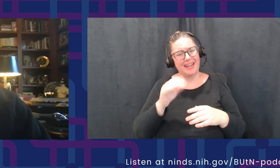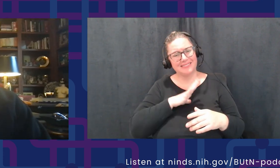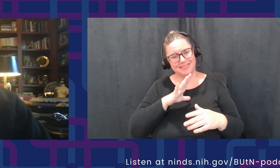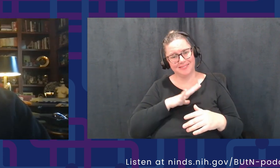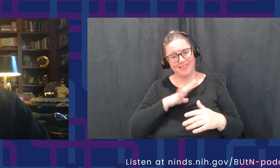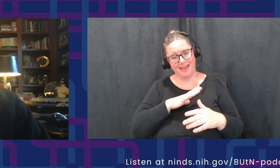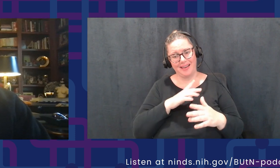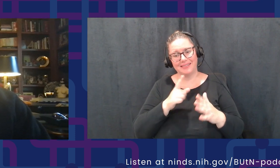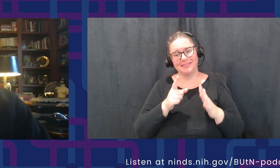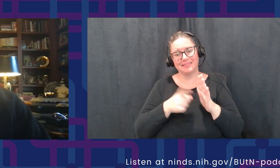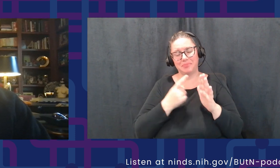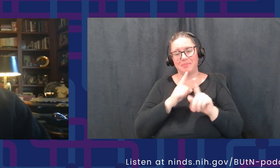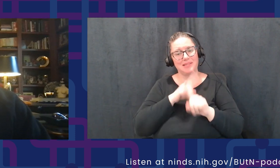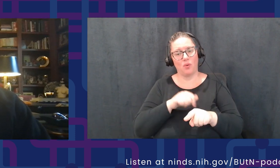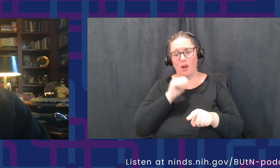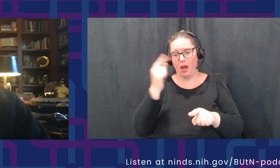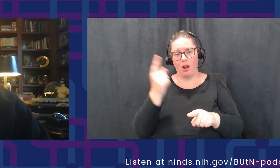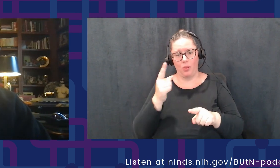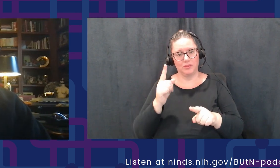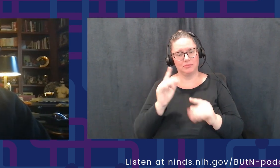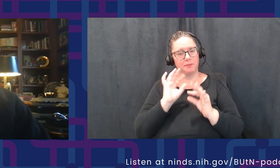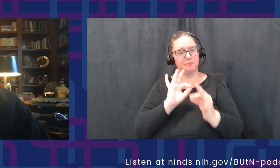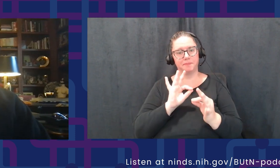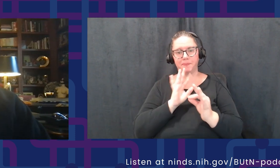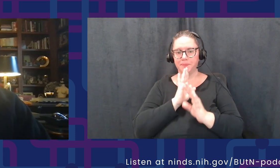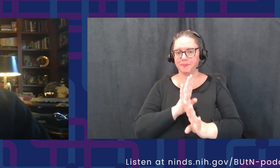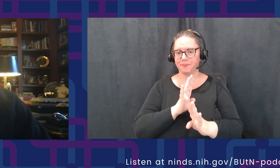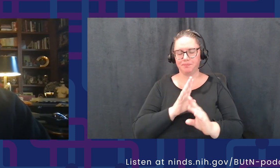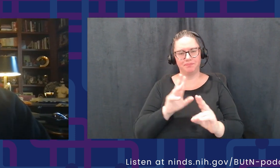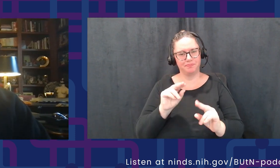You know, sometimes the answers are not going to be very eloquent.